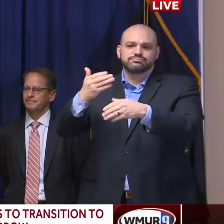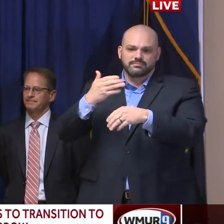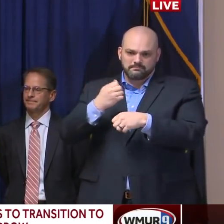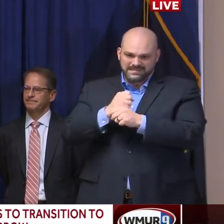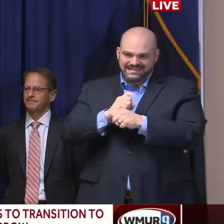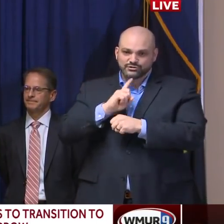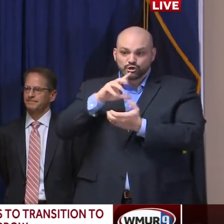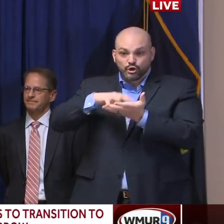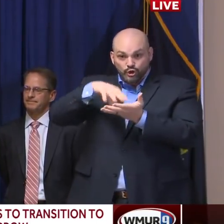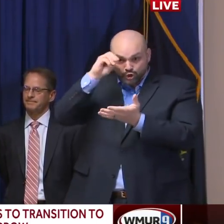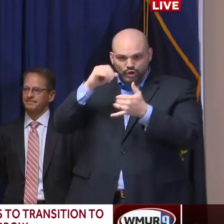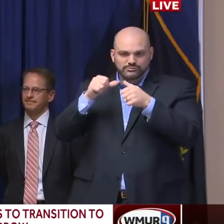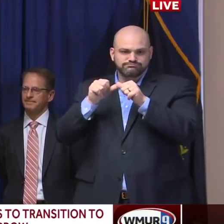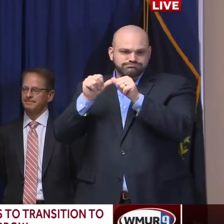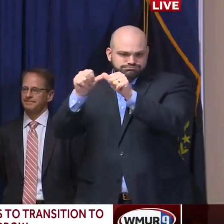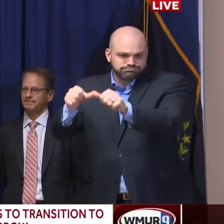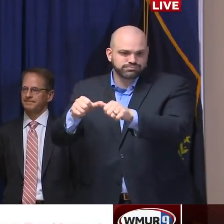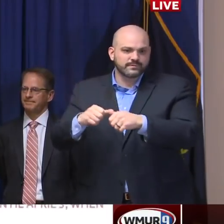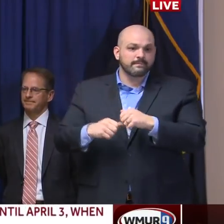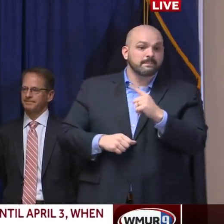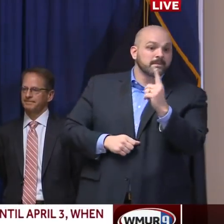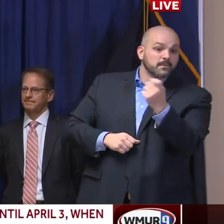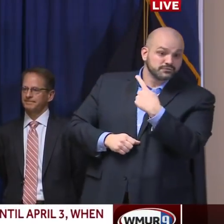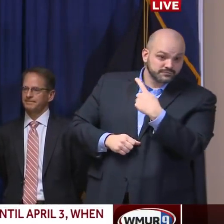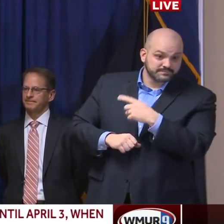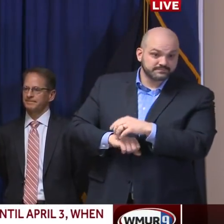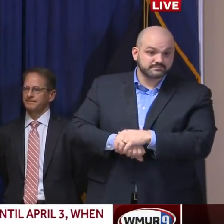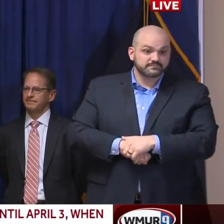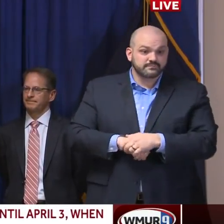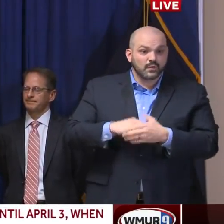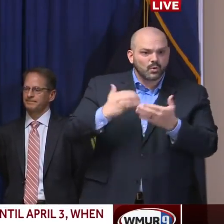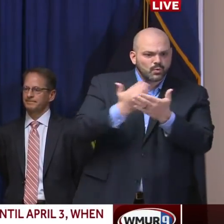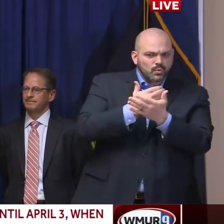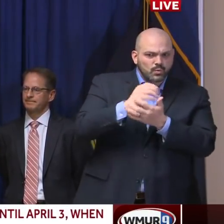WE ARE ADVANTAGEOUS TO MAKE THIS MOVE AND ENSURE LEARNING WILL CONTINUE.